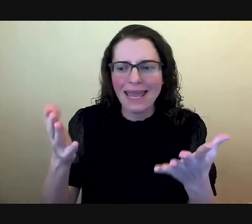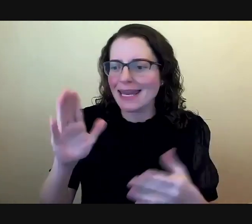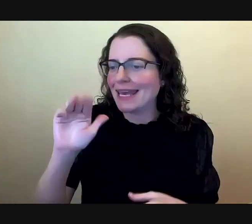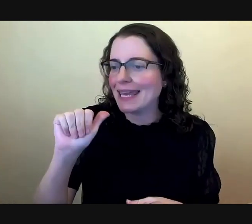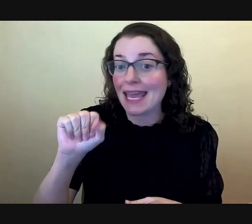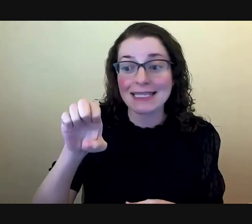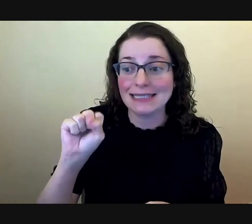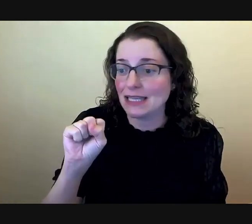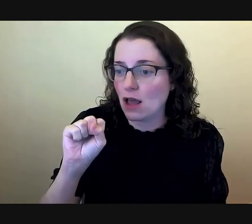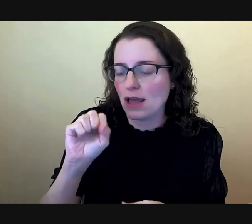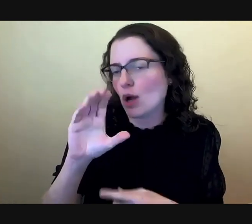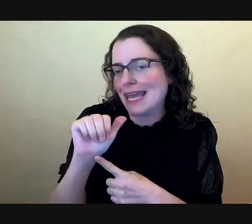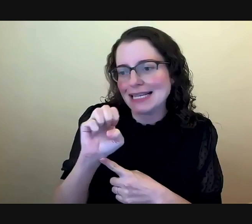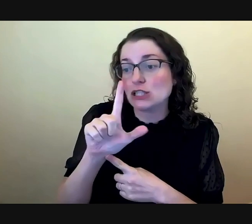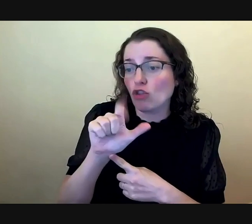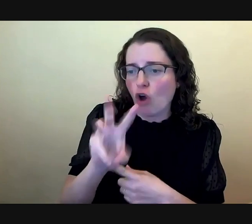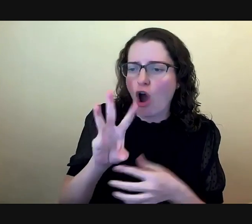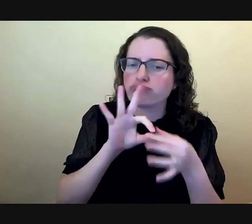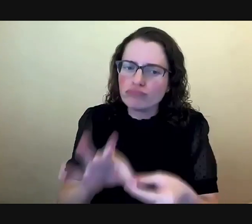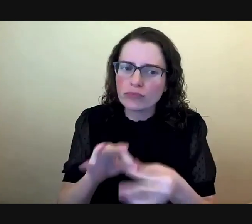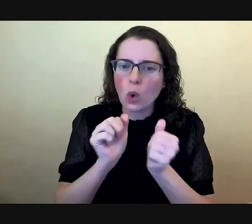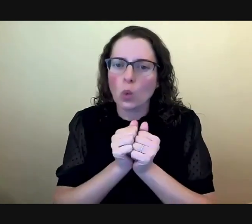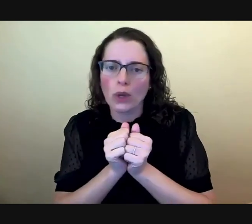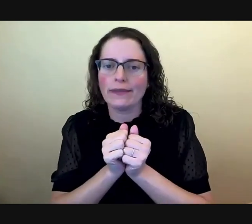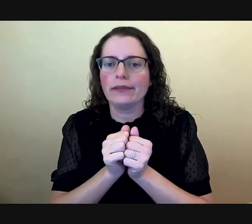There aren't too many cases or case law